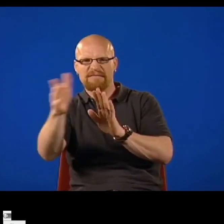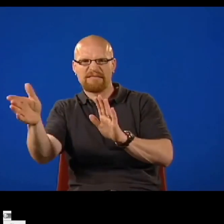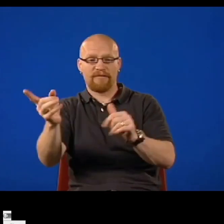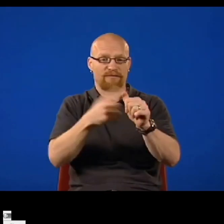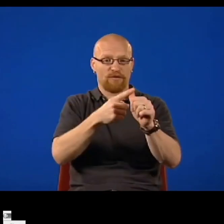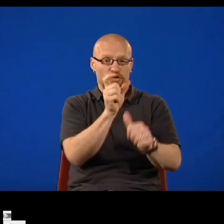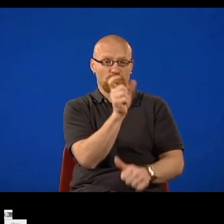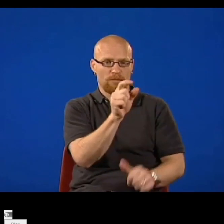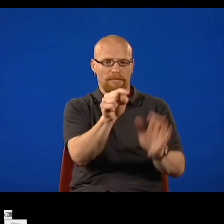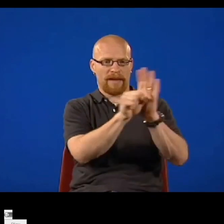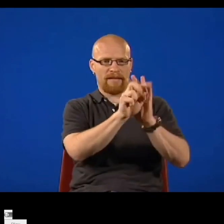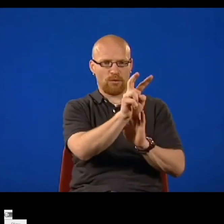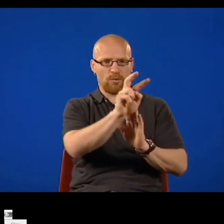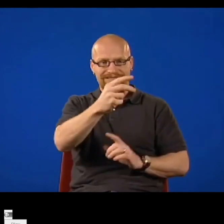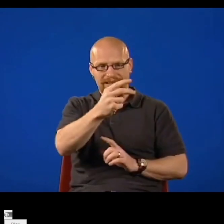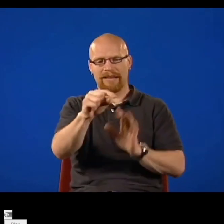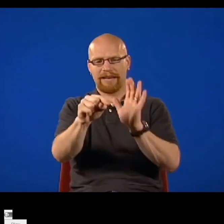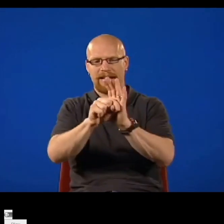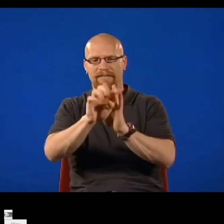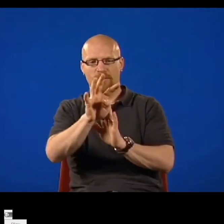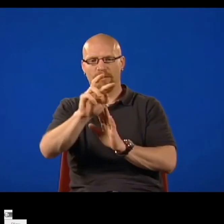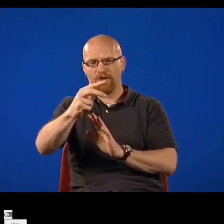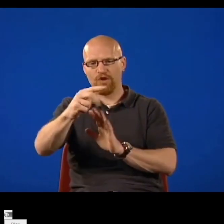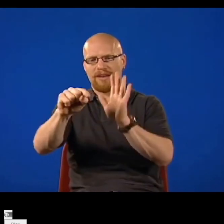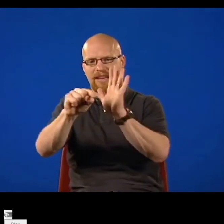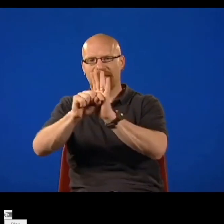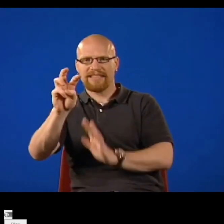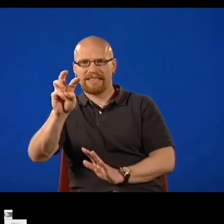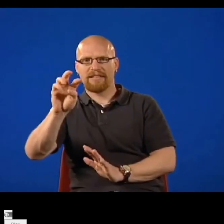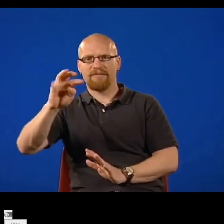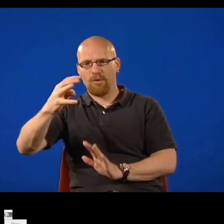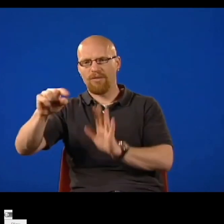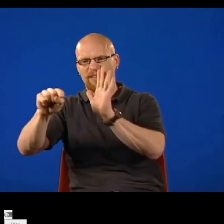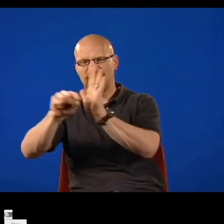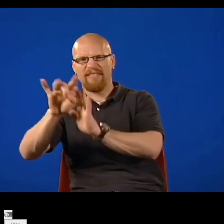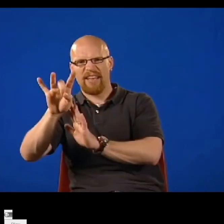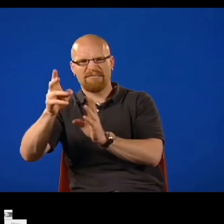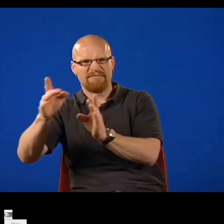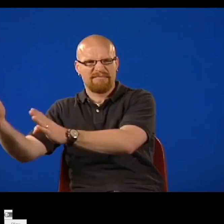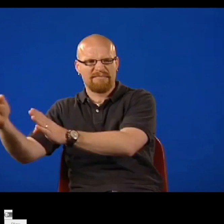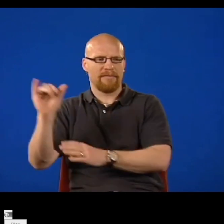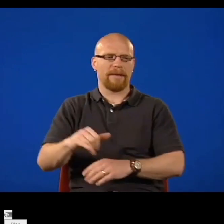and so on. First is negative 2, second is negative 4, then negative 6, fourth is negative 8 and so on.